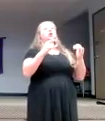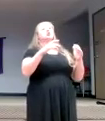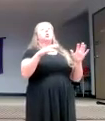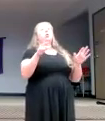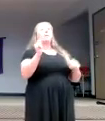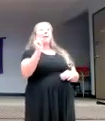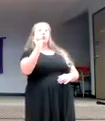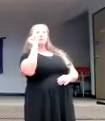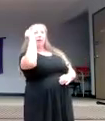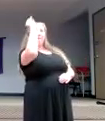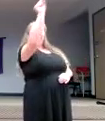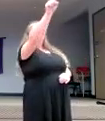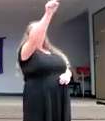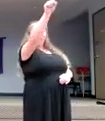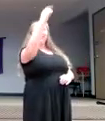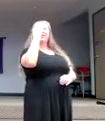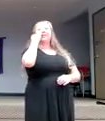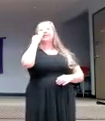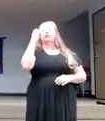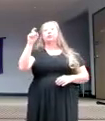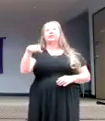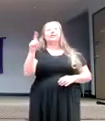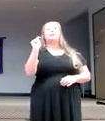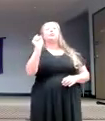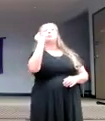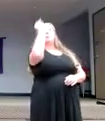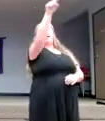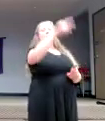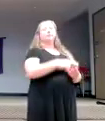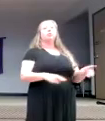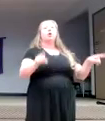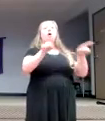very far back, so if you use a restroom, they're in the back. We do have a little bit of pizza